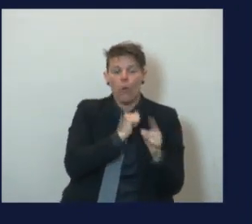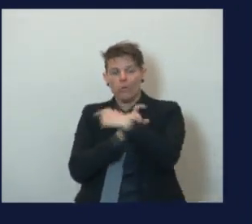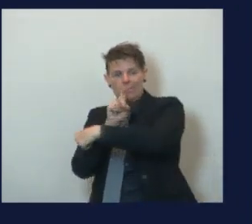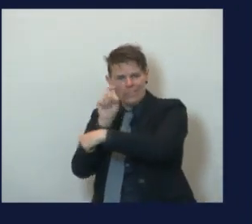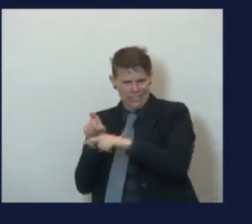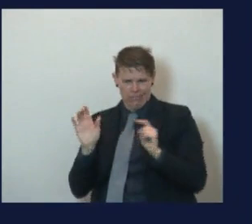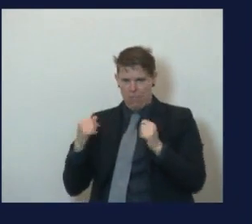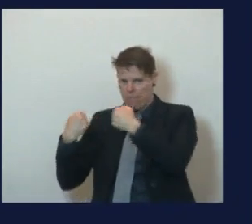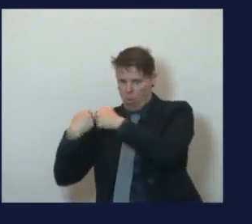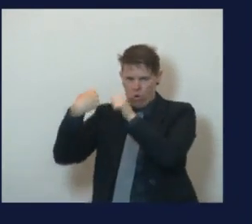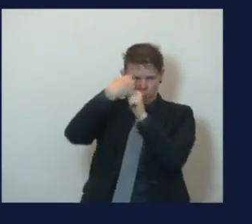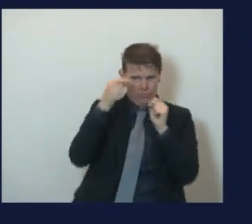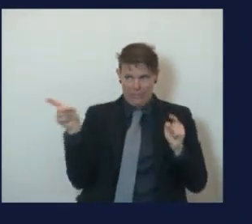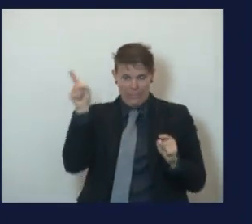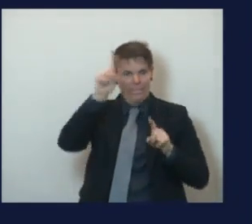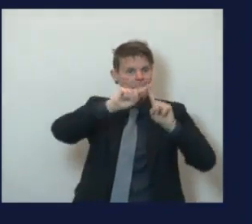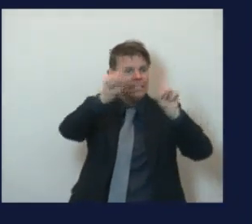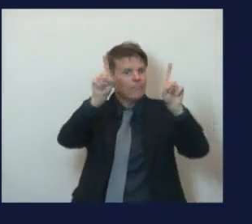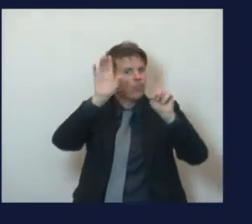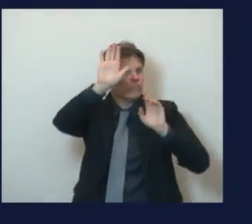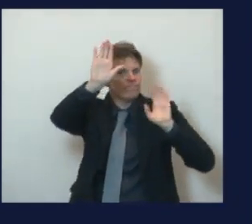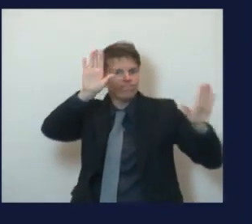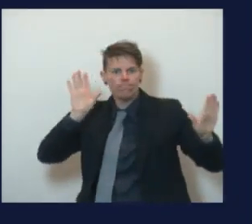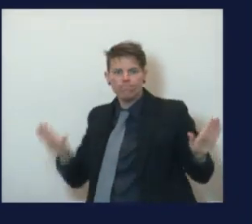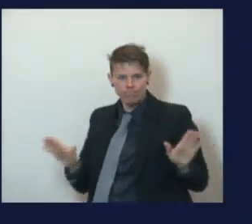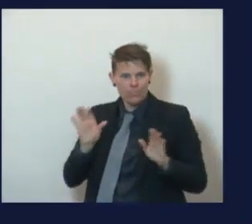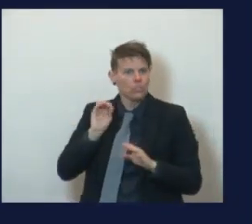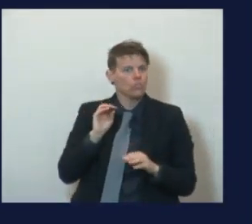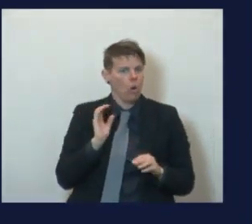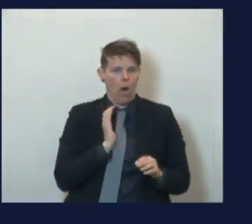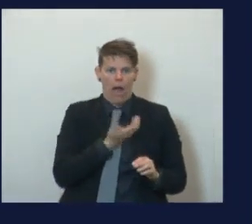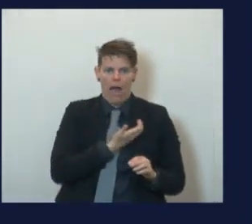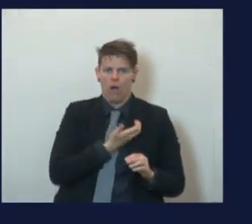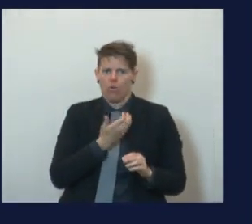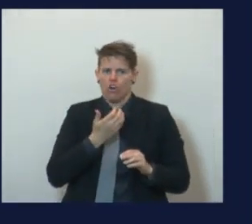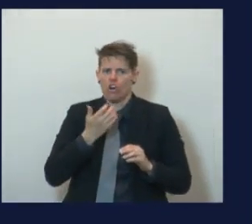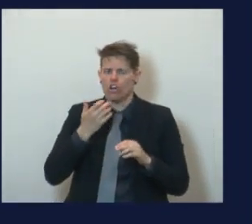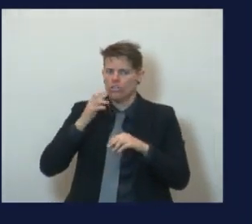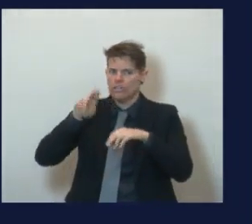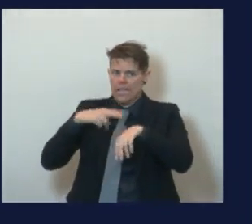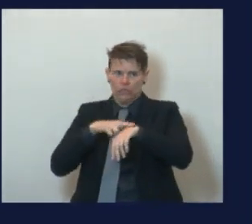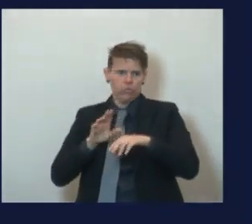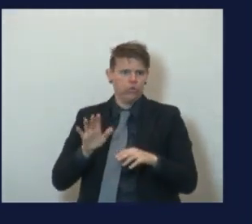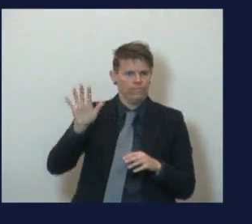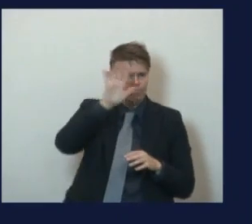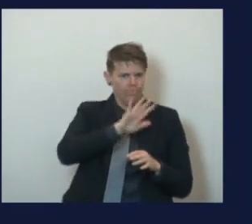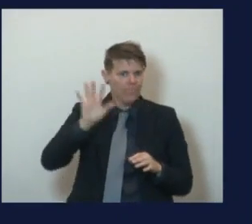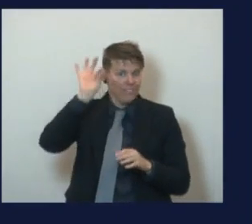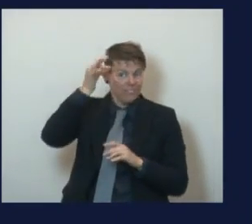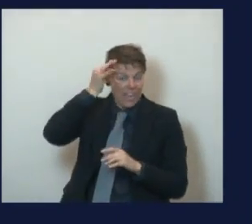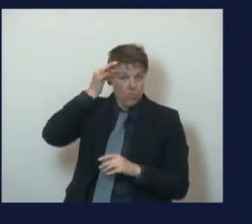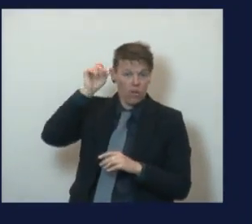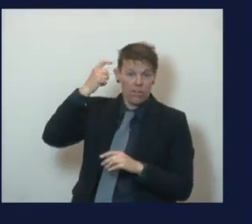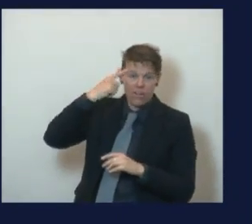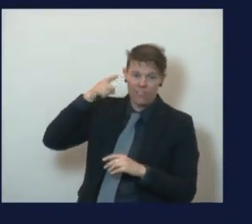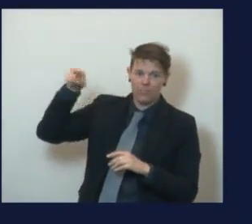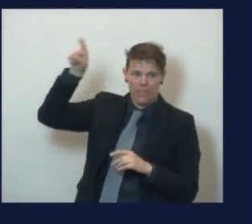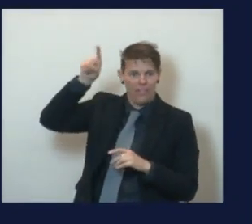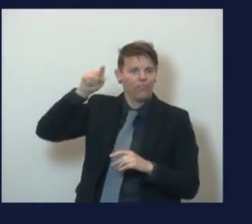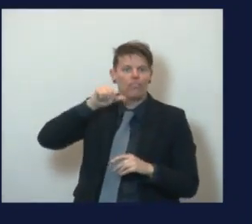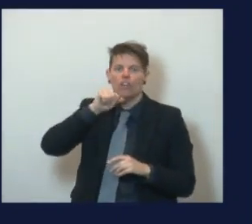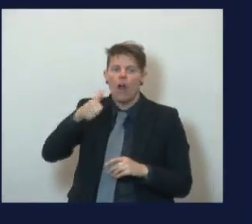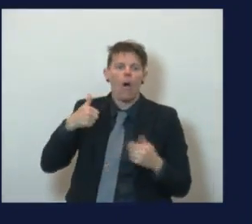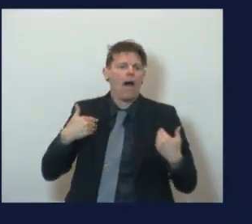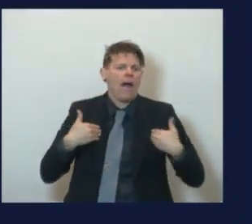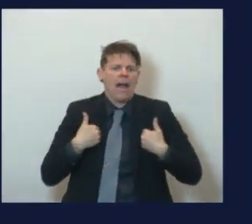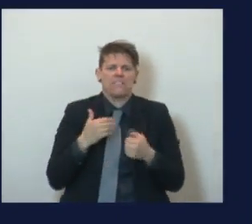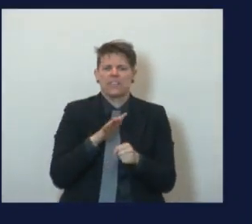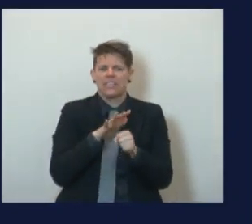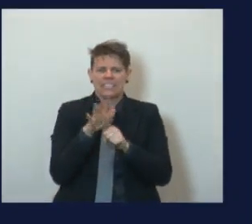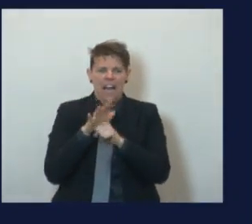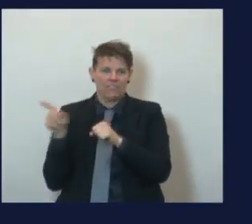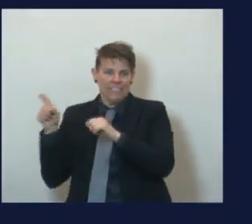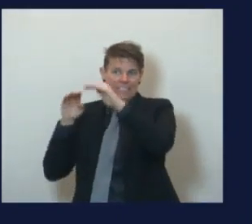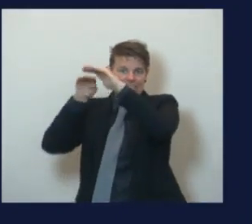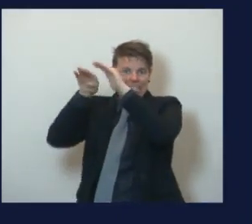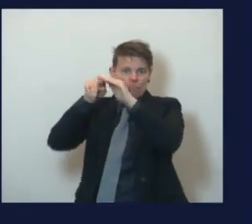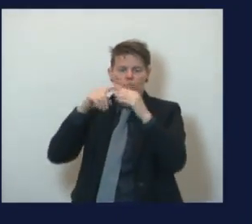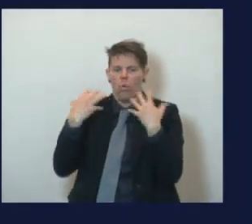SO THREE DIFFERENT STATE SYSTEMS STATE PRIORITIES STATE TESTING STRATEGIES ALL DIFFERENT TOO LIKE ALL SOVEREIGN NATIONS THE FEDERAL TRUST RESPONSIBILITY.